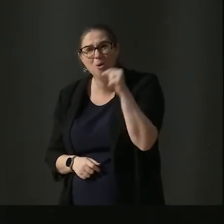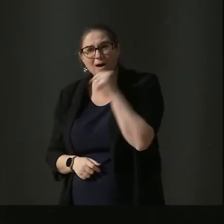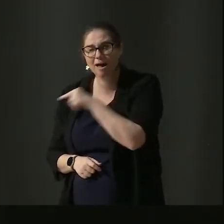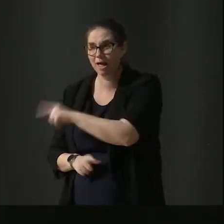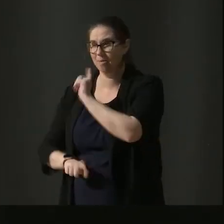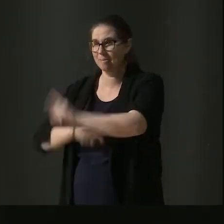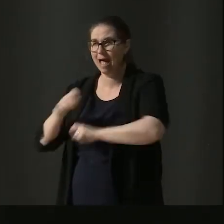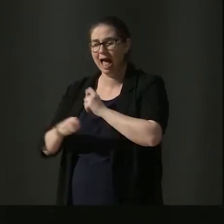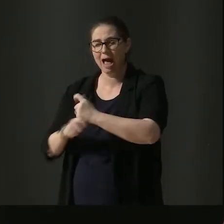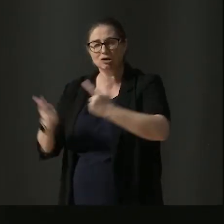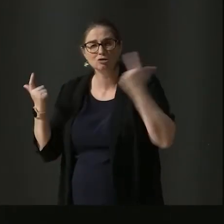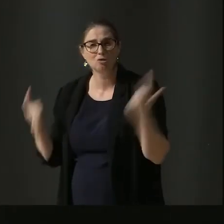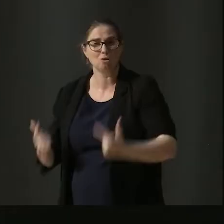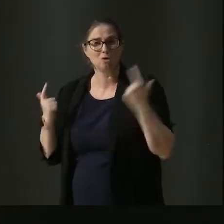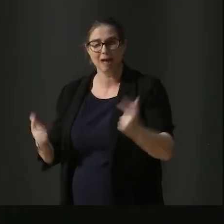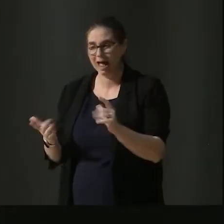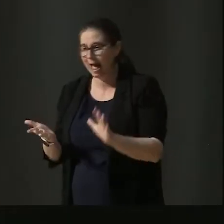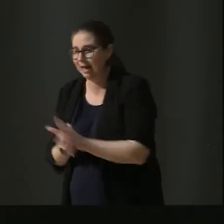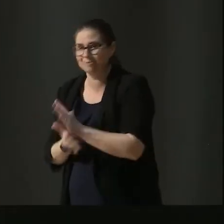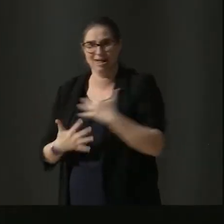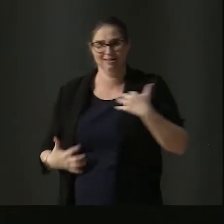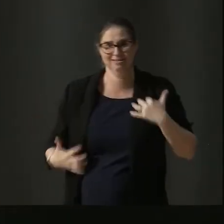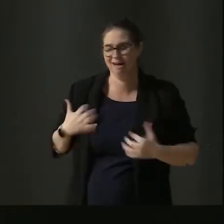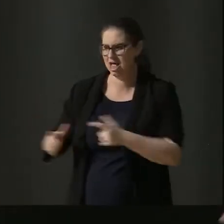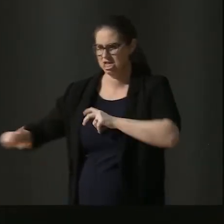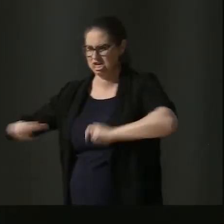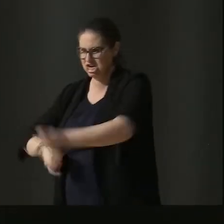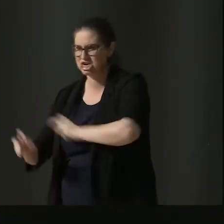and so excited that he would move lots and make lots of noise.